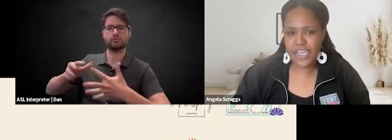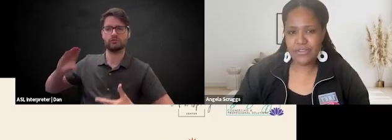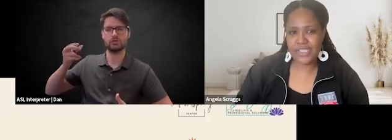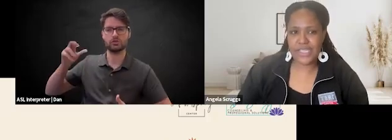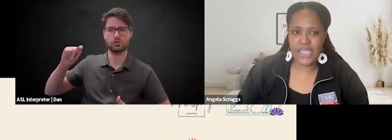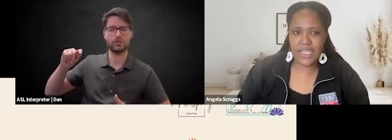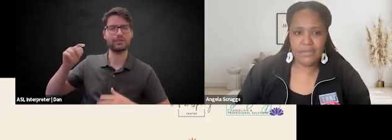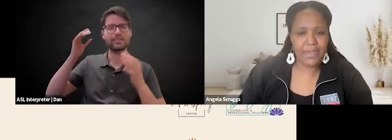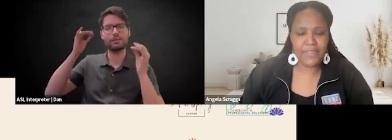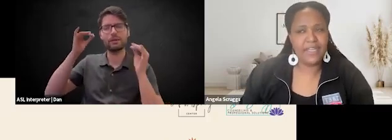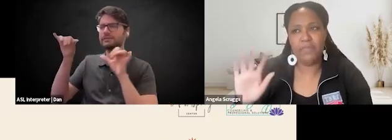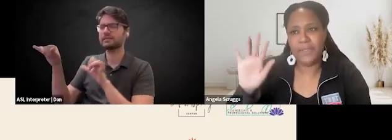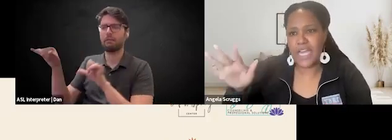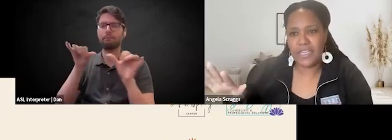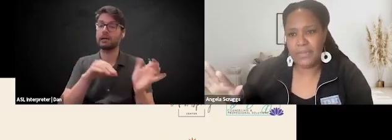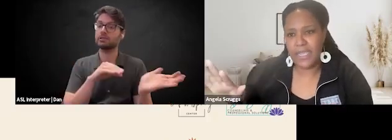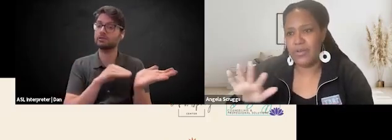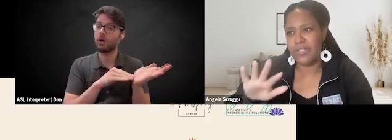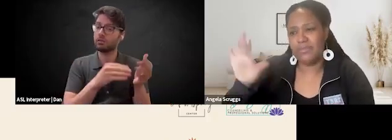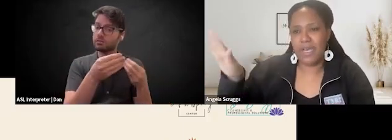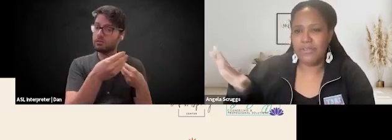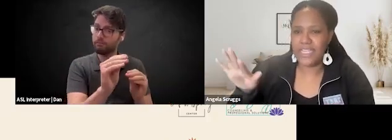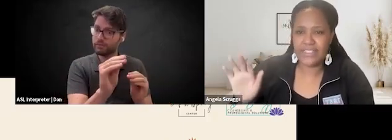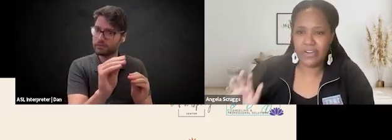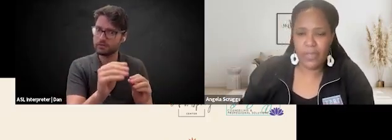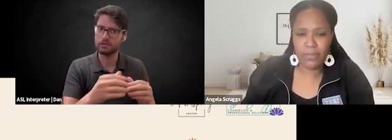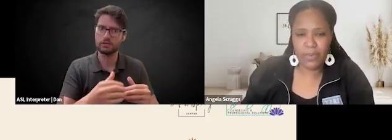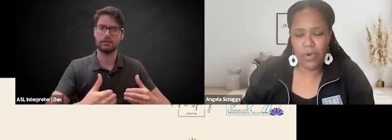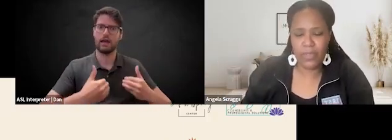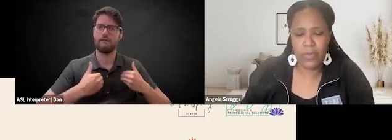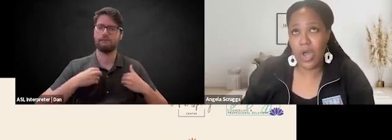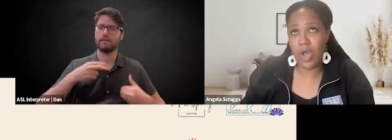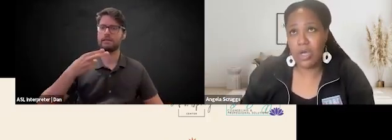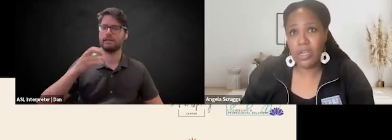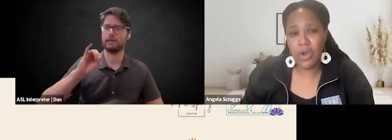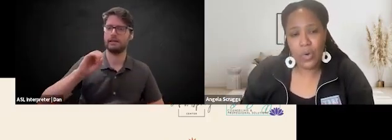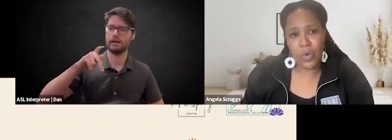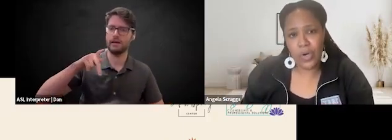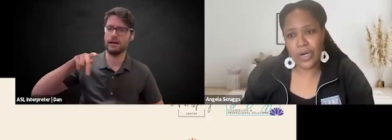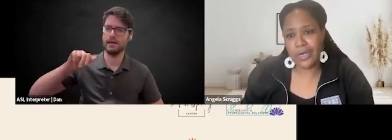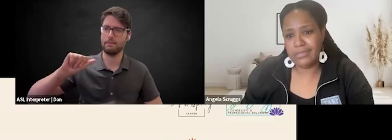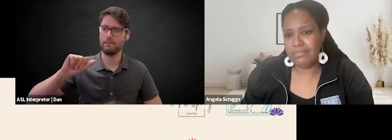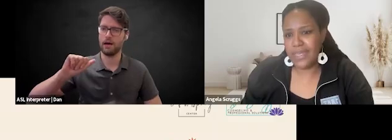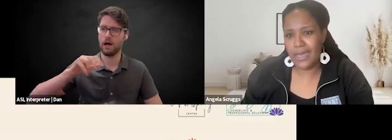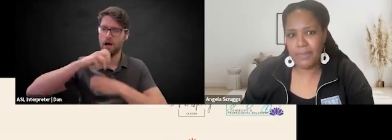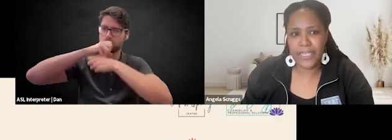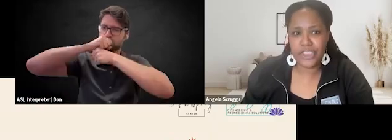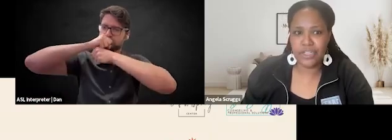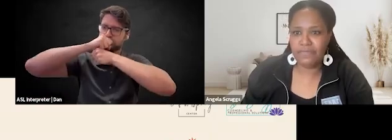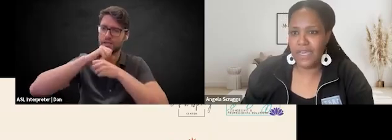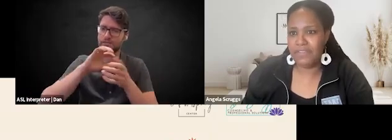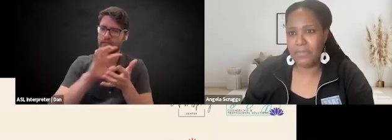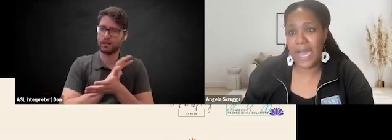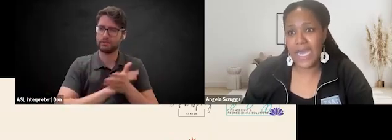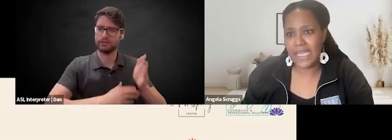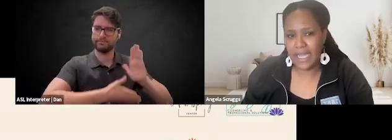and you see, maybe, the HIPAA document or some other things that are on the-- on the wall or, uh... a picture of the body,